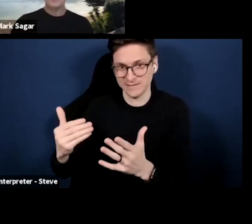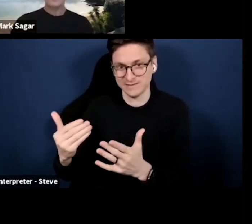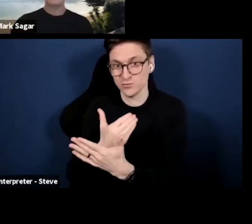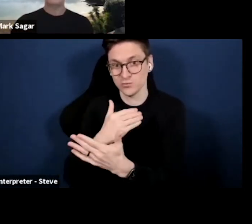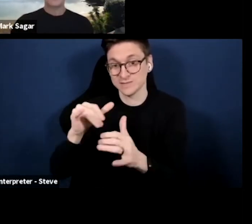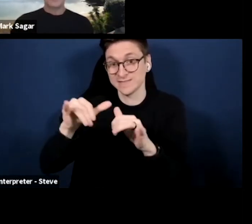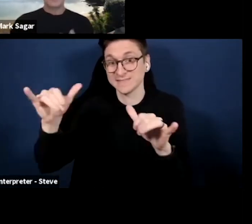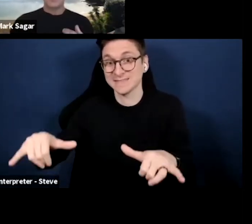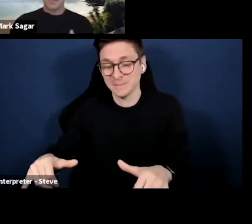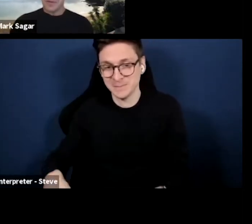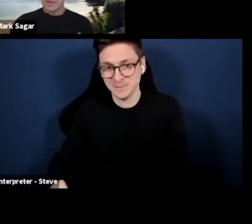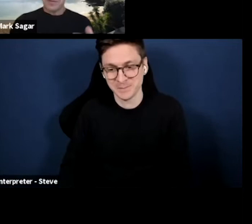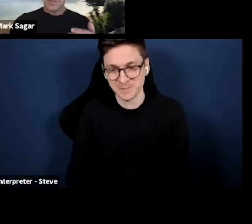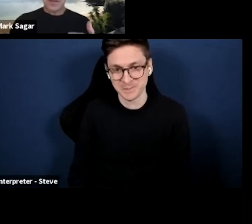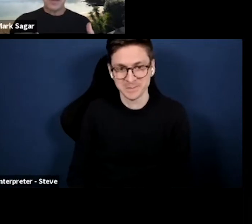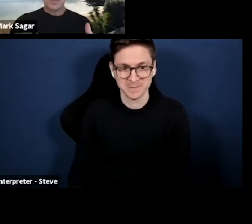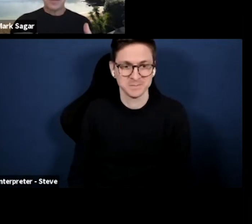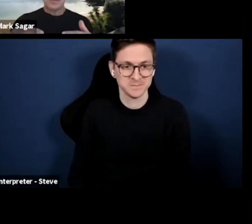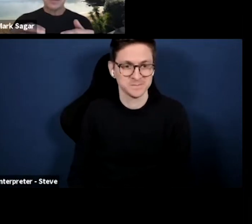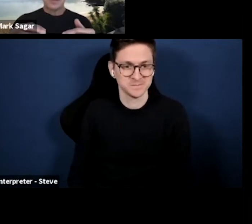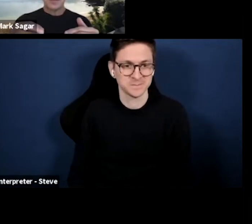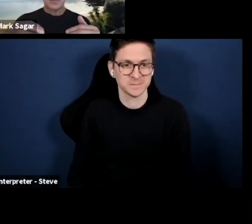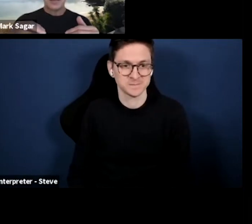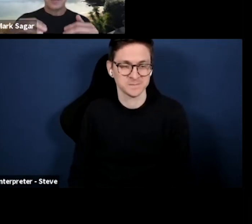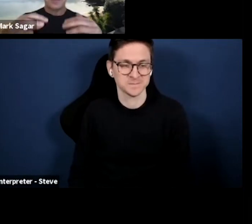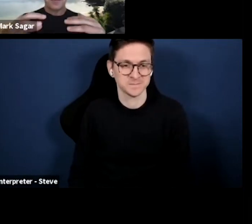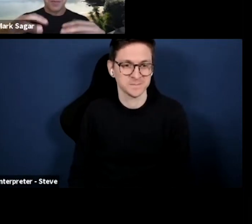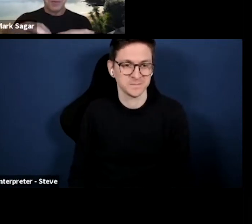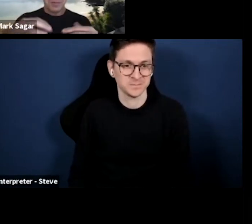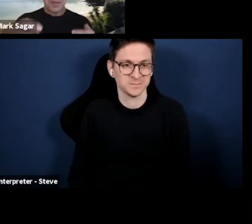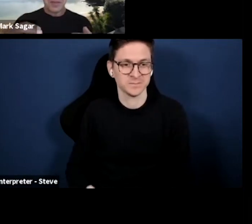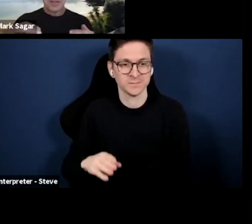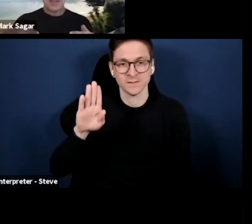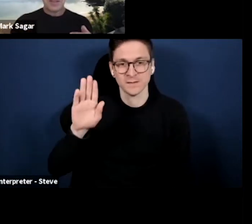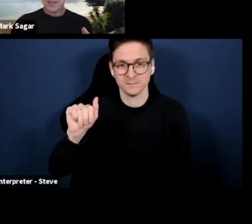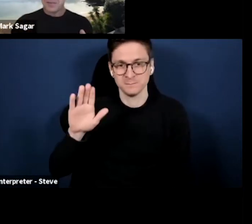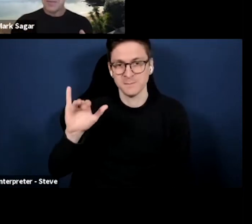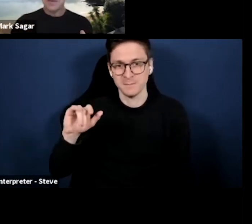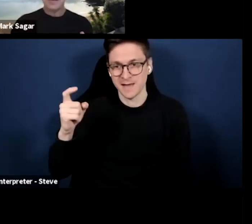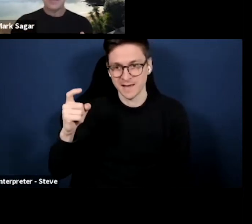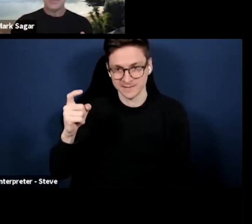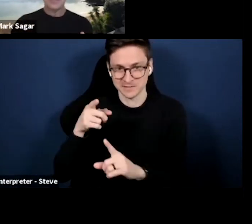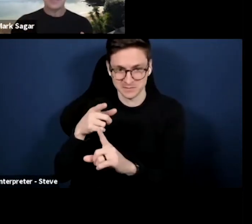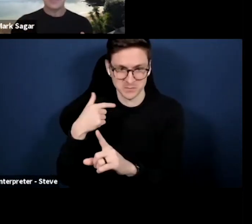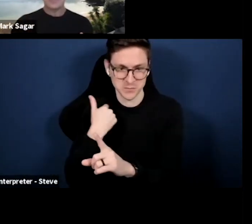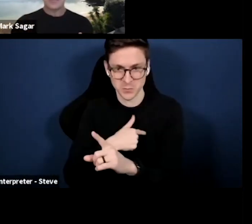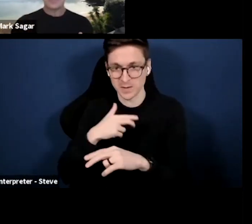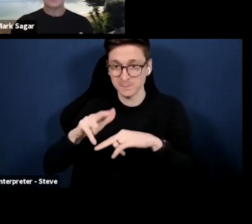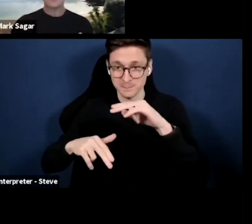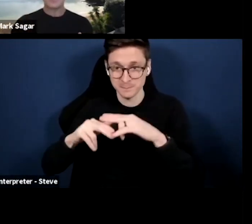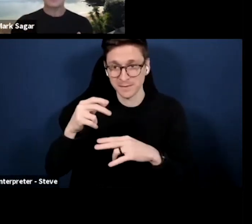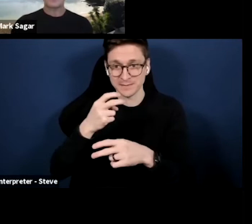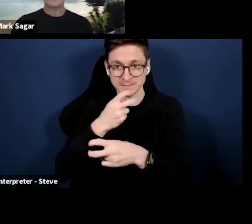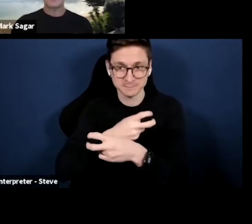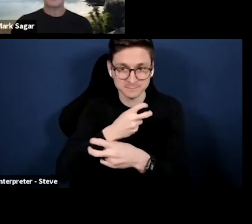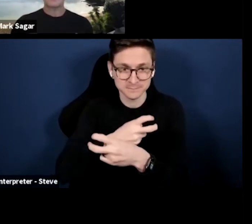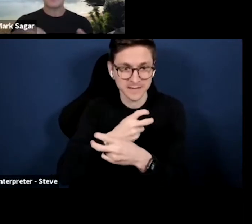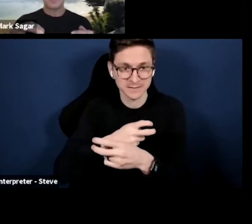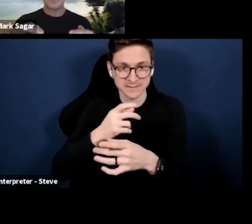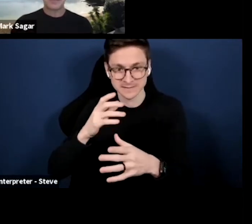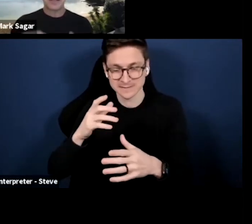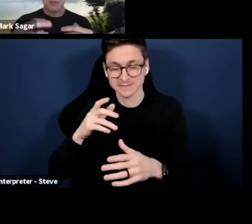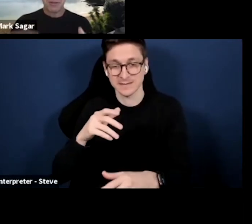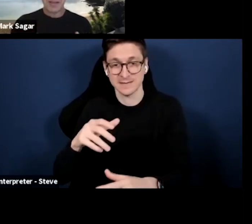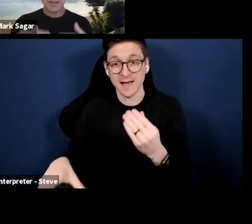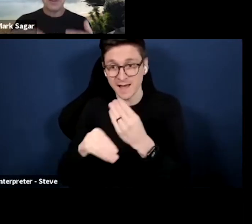um with baby x we built the muscular system and then activated these muscles to basically create